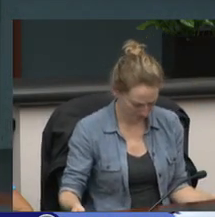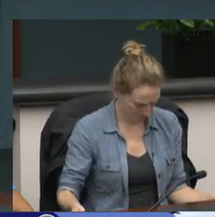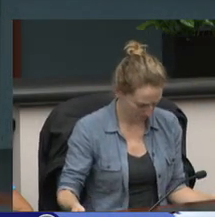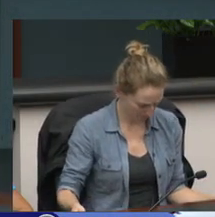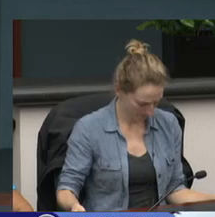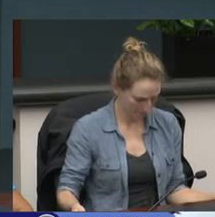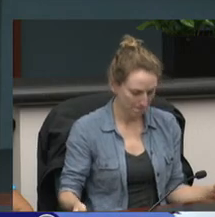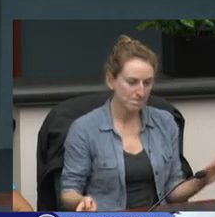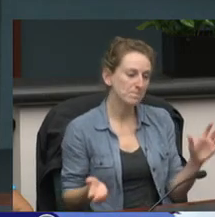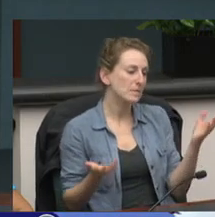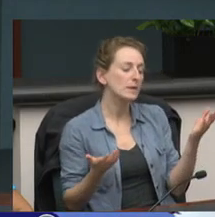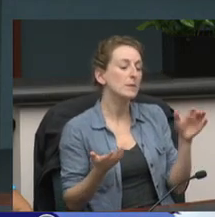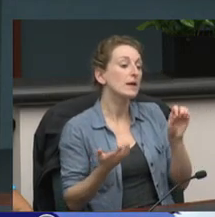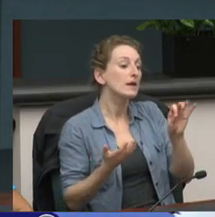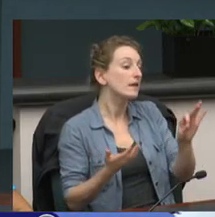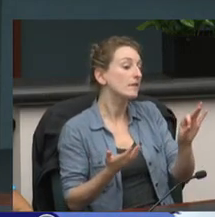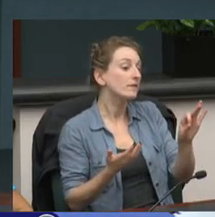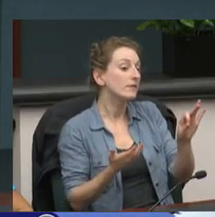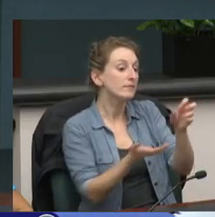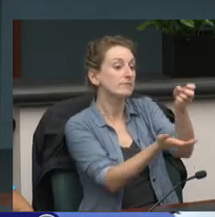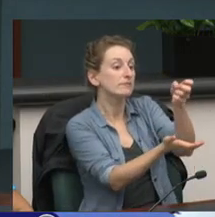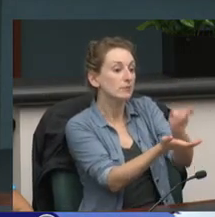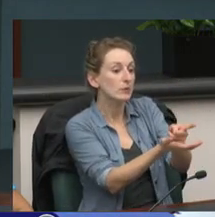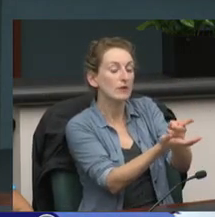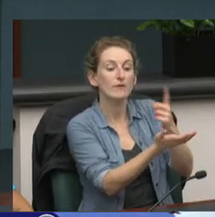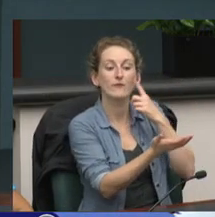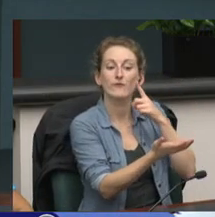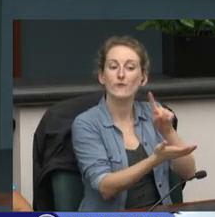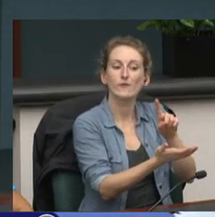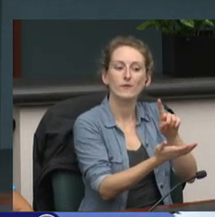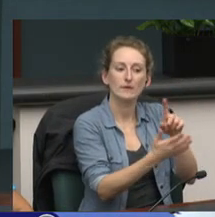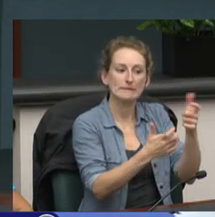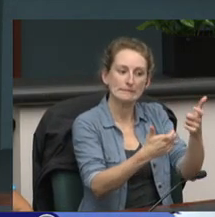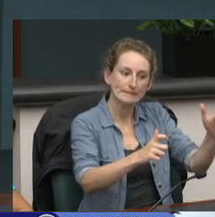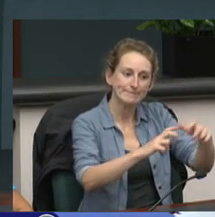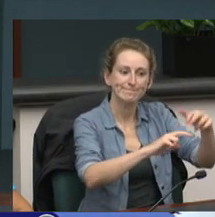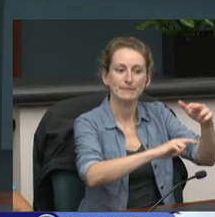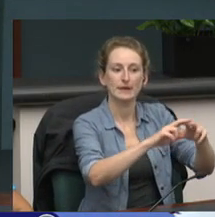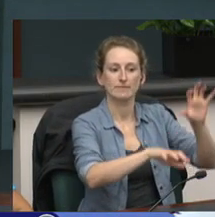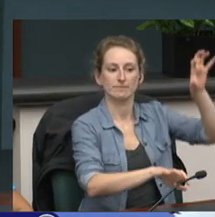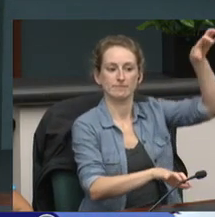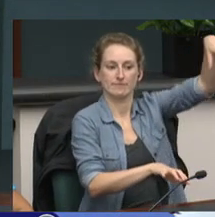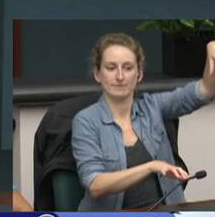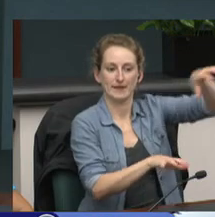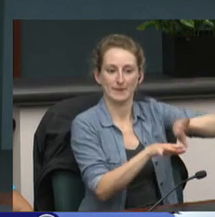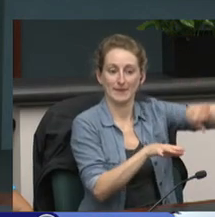approval for a development up the hill when you approve that development don't